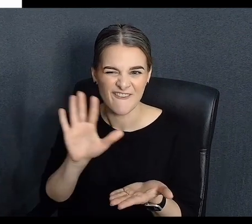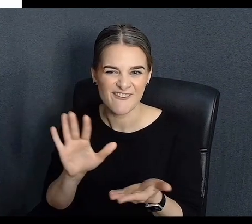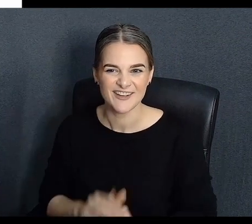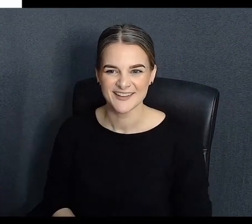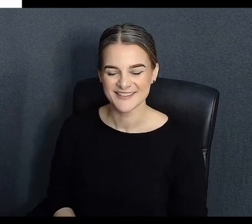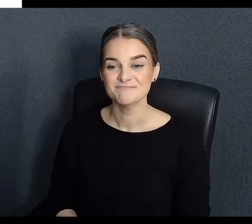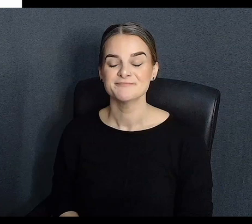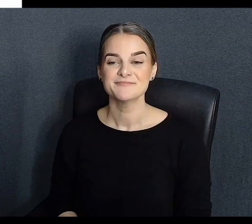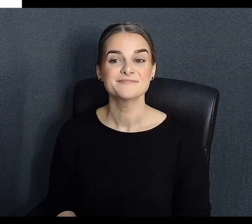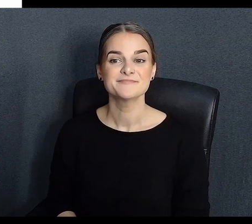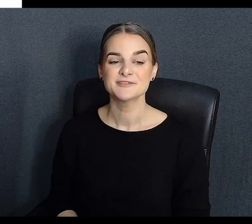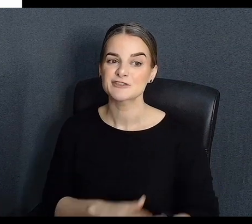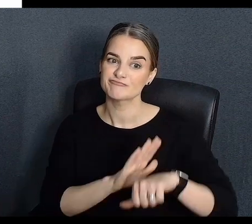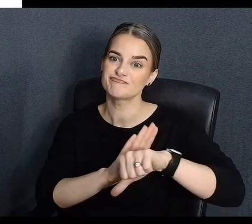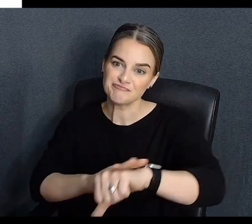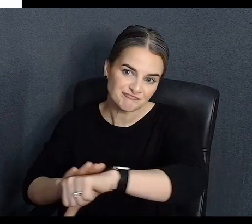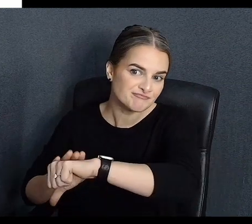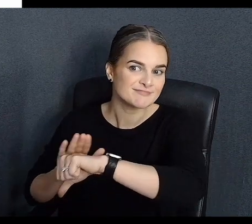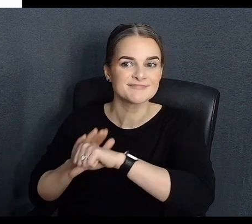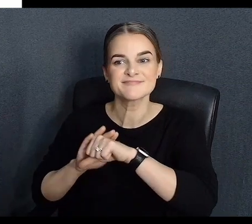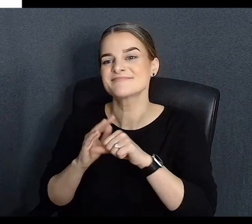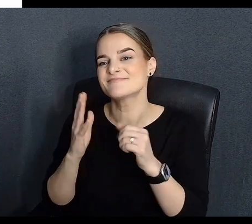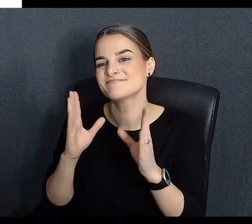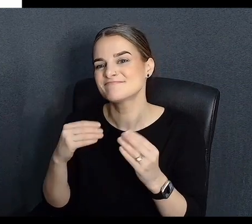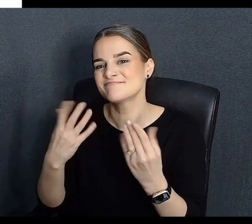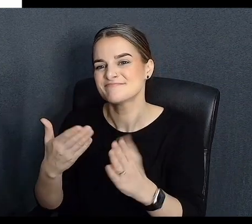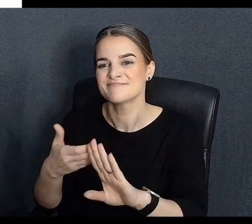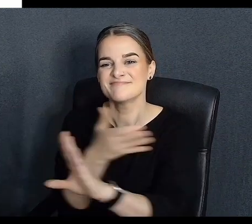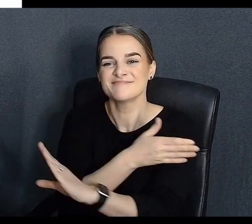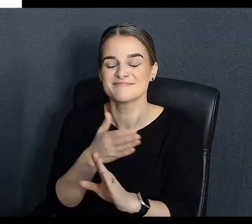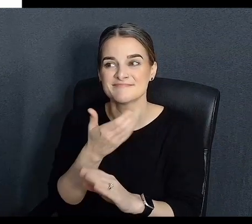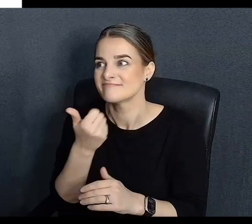Just some disclaimers that we like to give before we do any presentation,